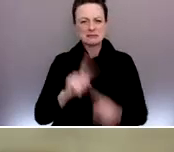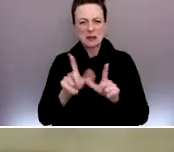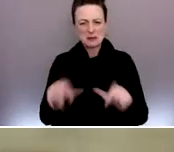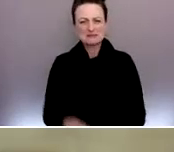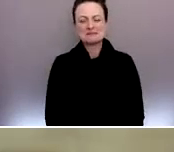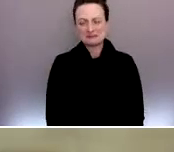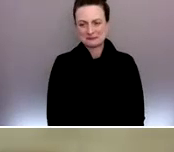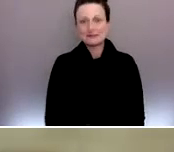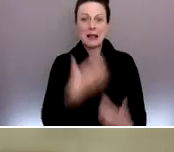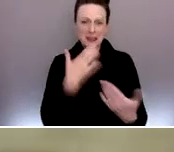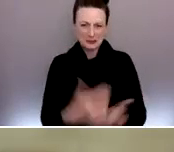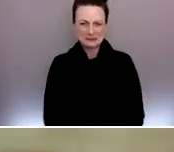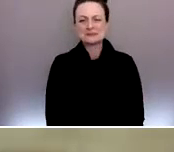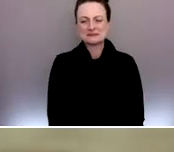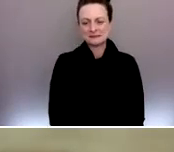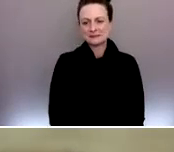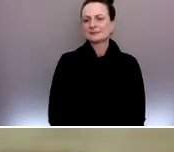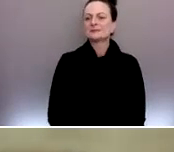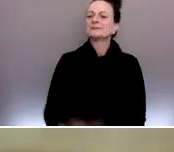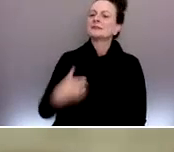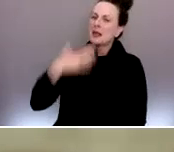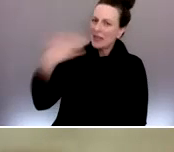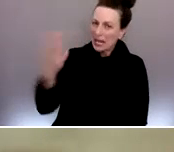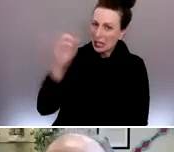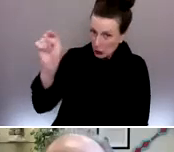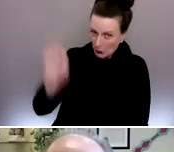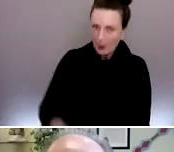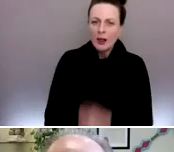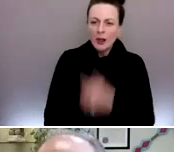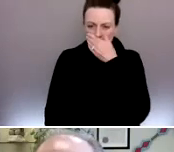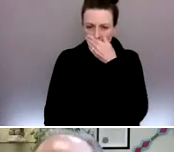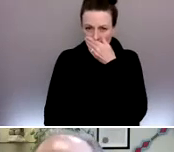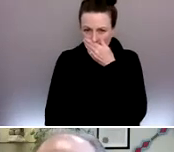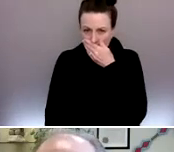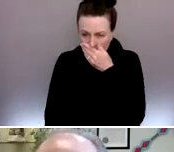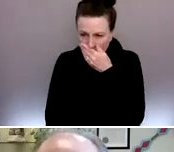Rosalie, we thank you for sharing the inspiring